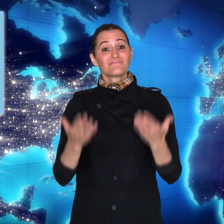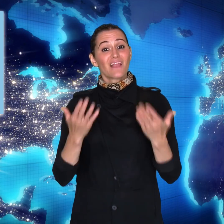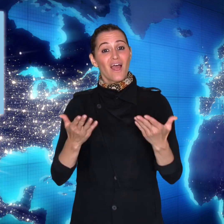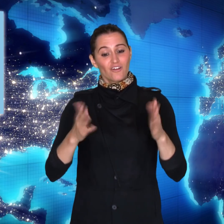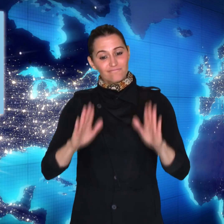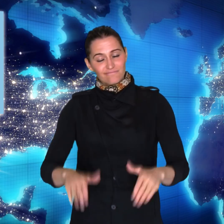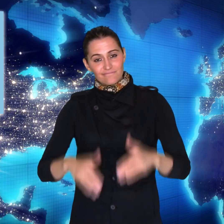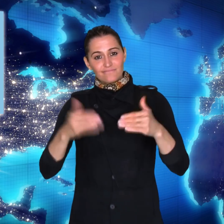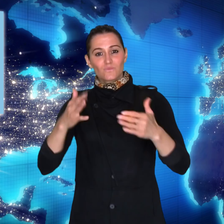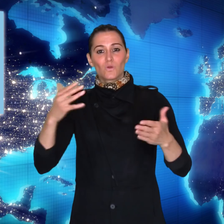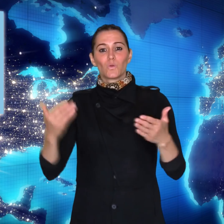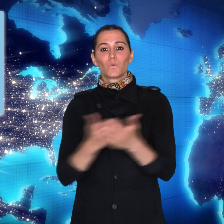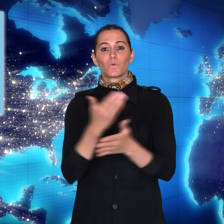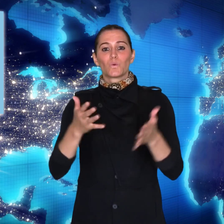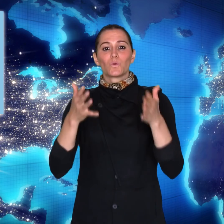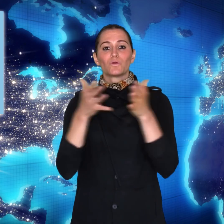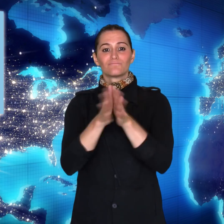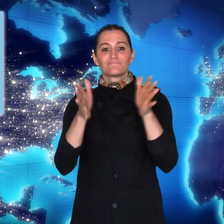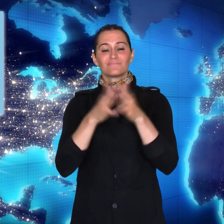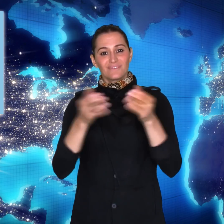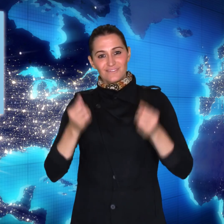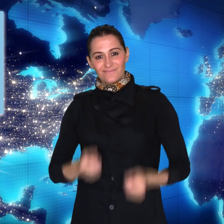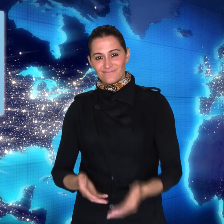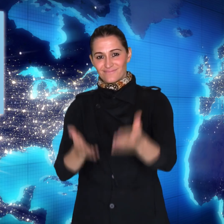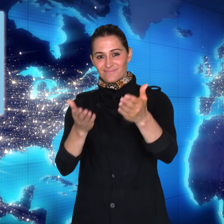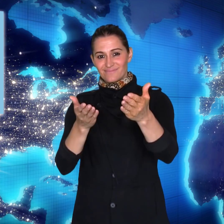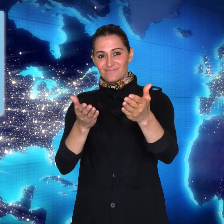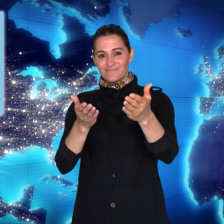Now, let’s go to next story.